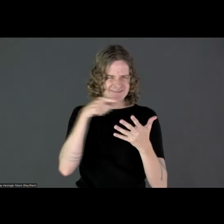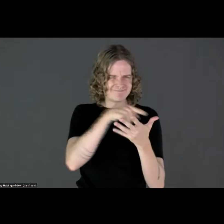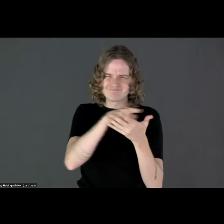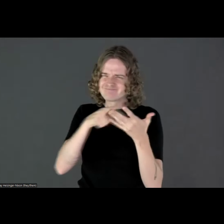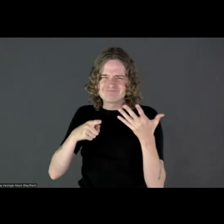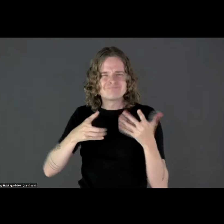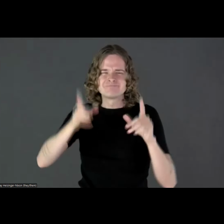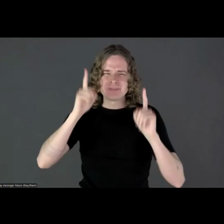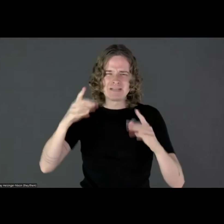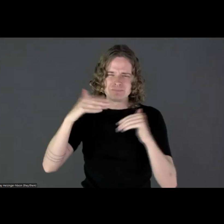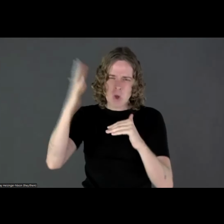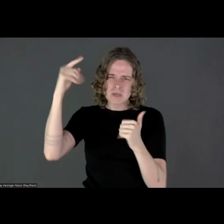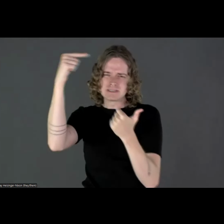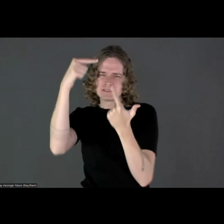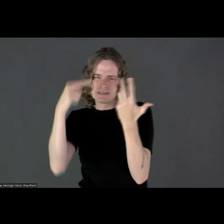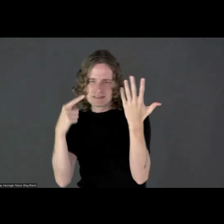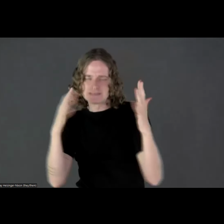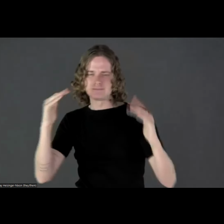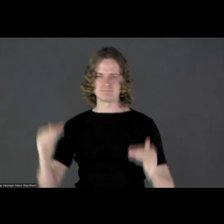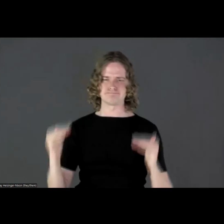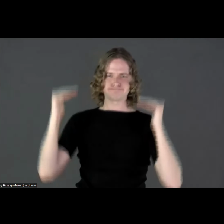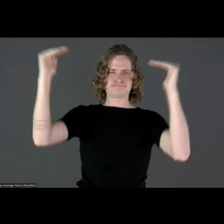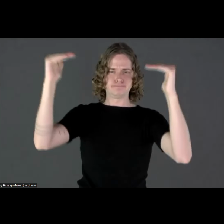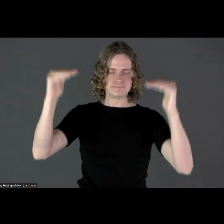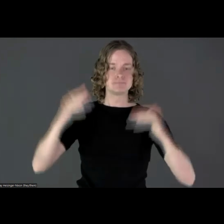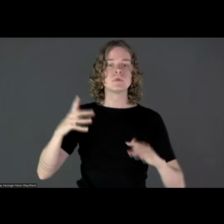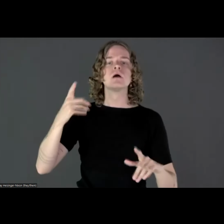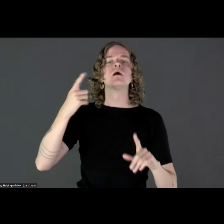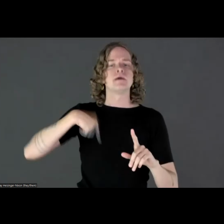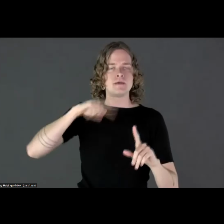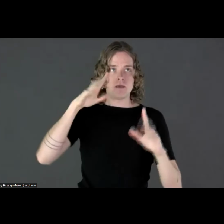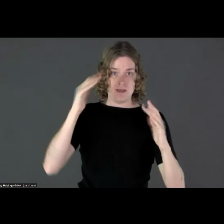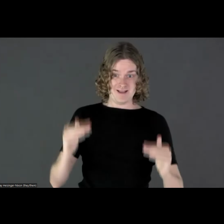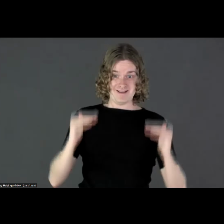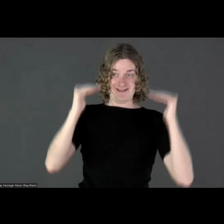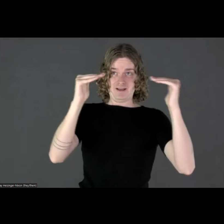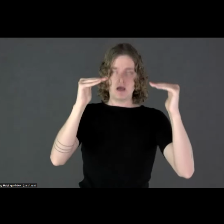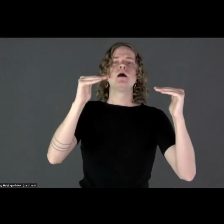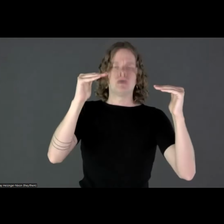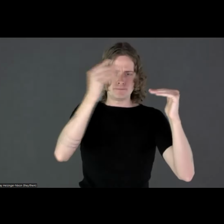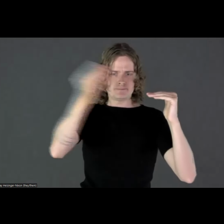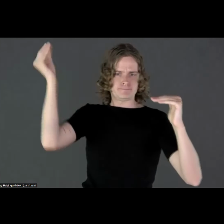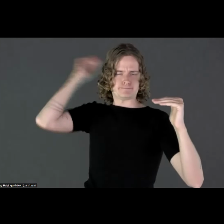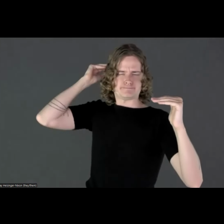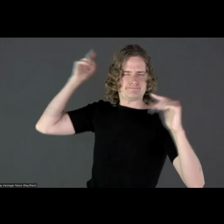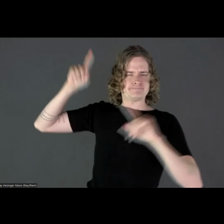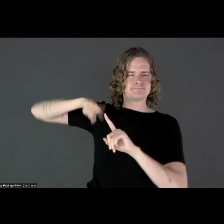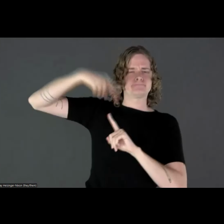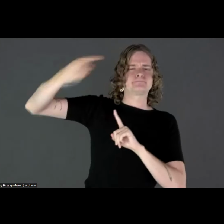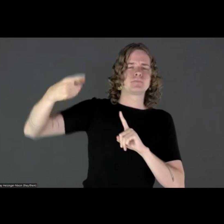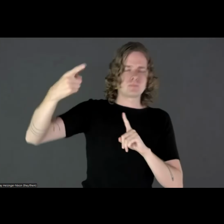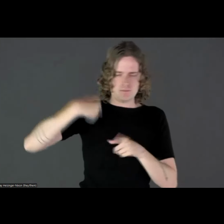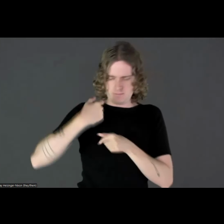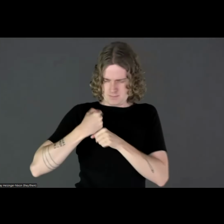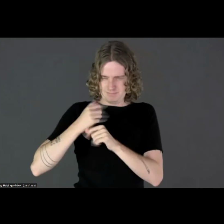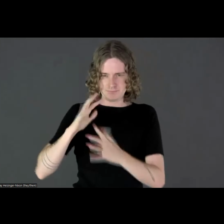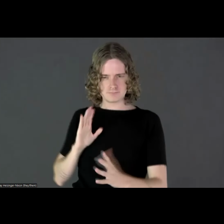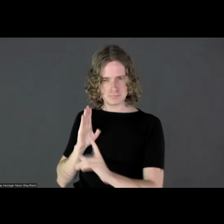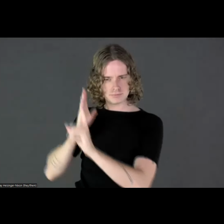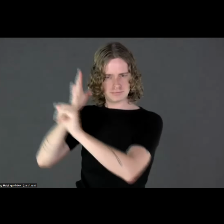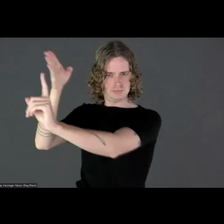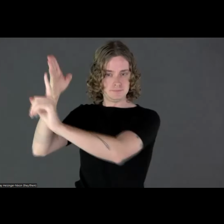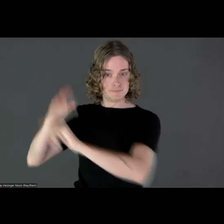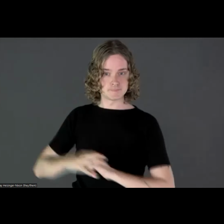be important to keep in mind for further work in this area. So I'm going to then hand over now to